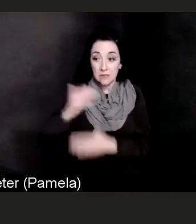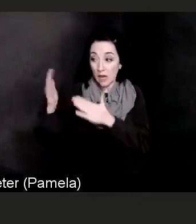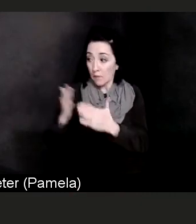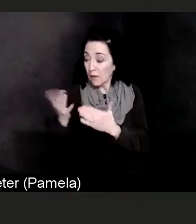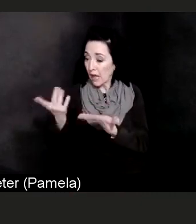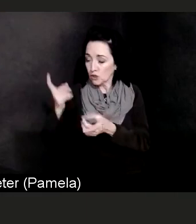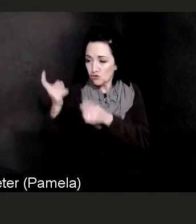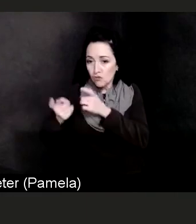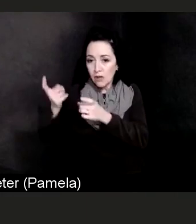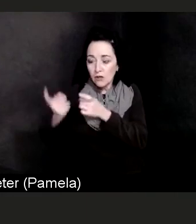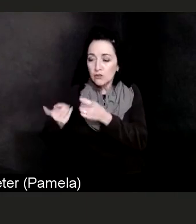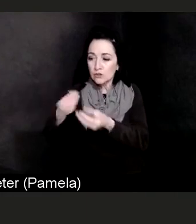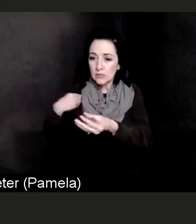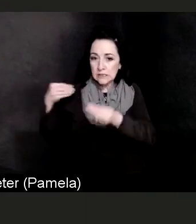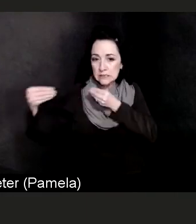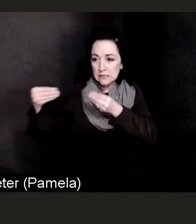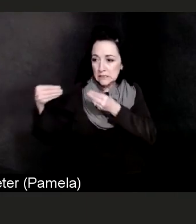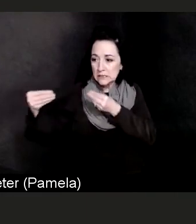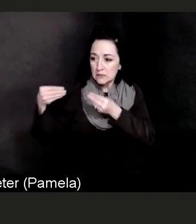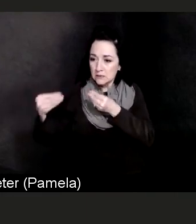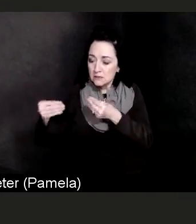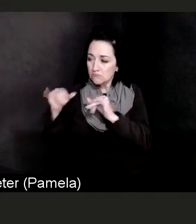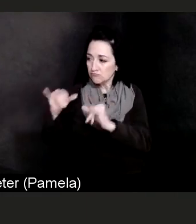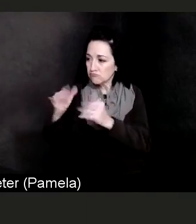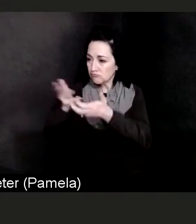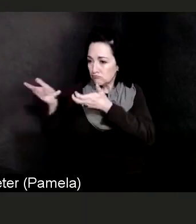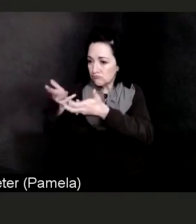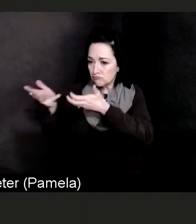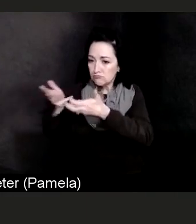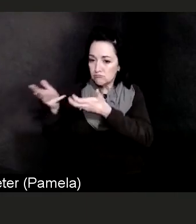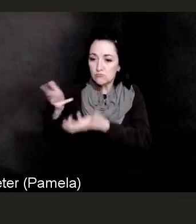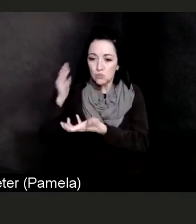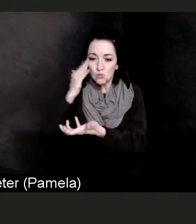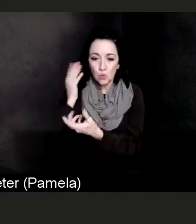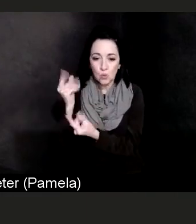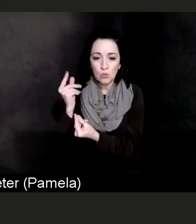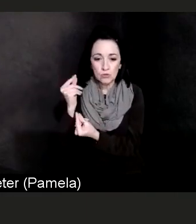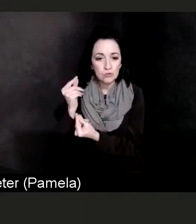with all available distributors